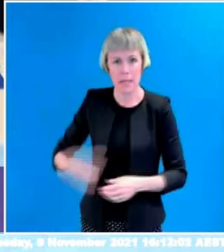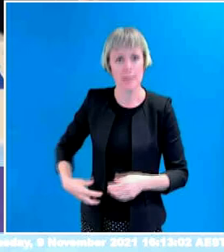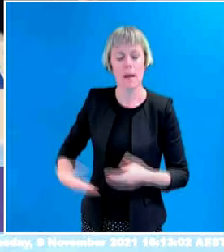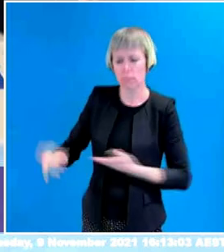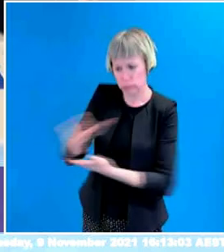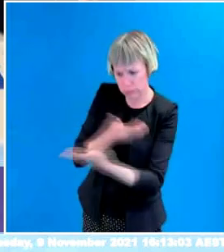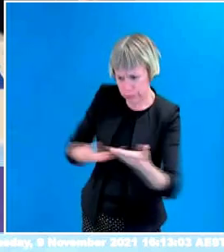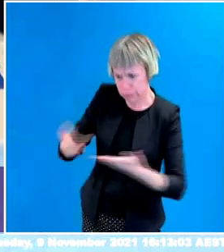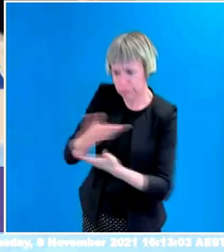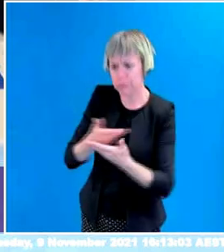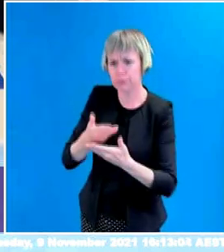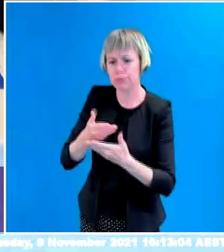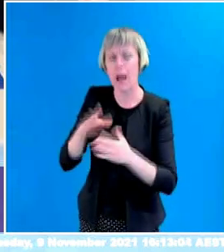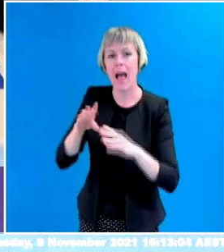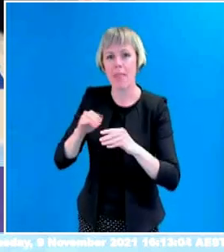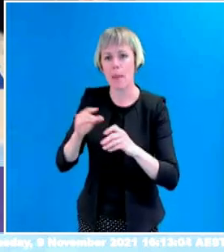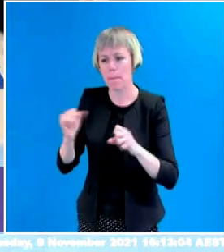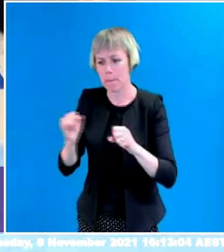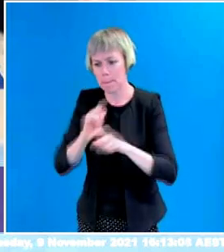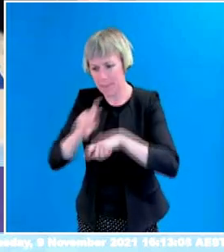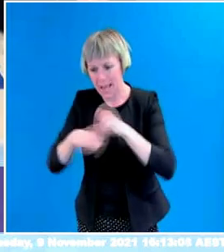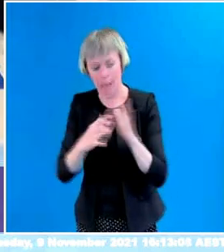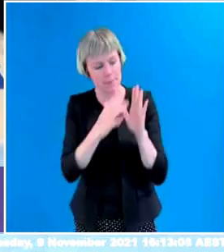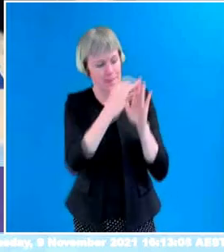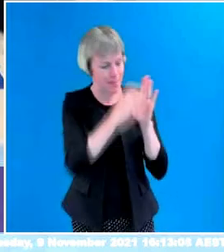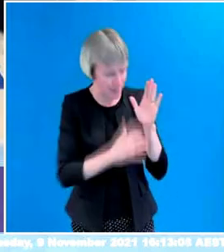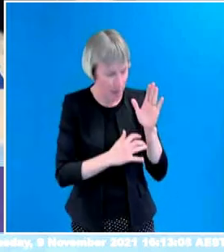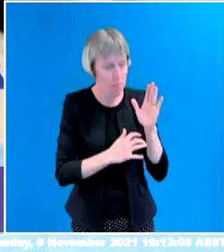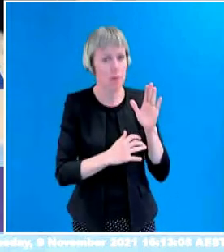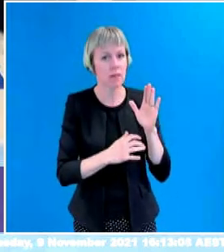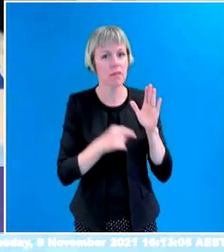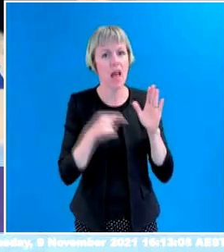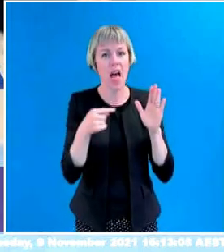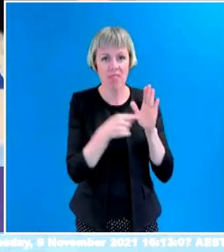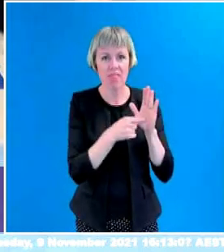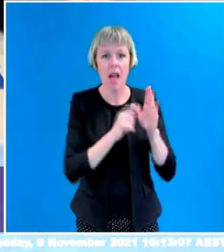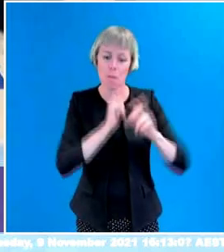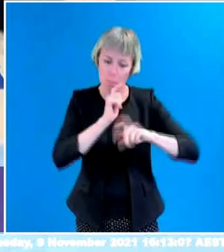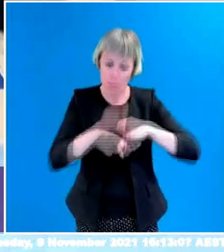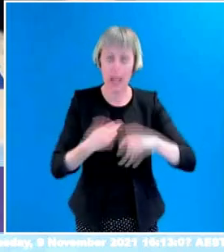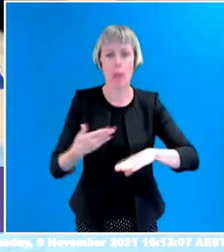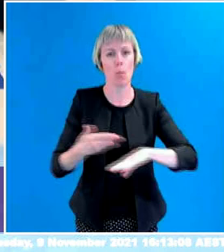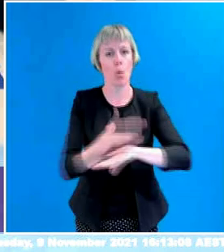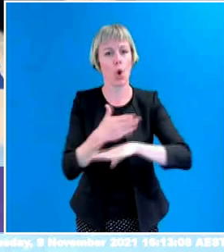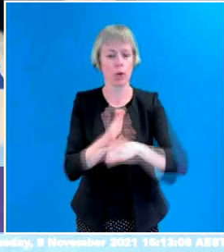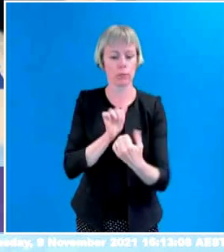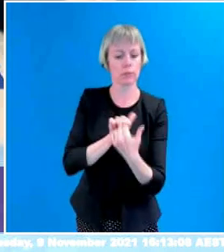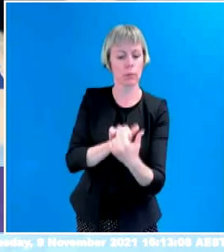into those statements and led to follow-on work in the State and Territory jurisdictions, so I don't think it is right to say that it wasn't